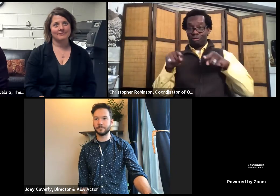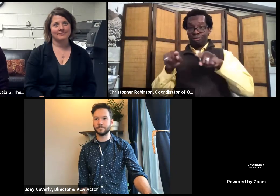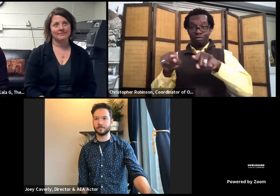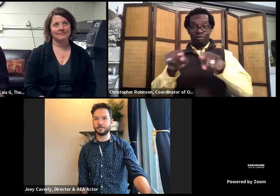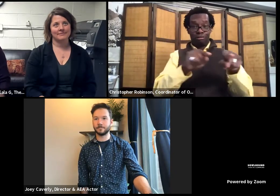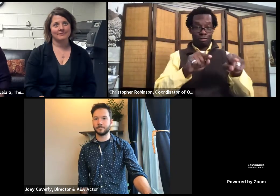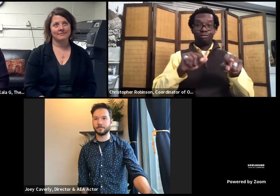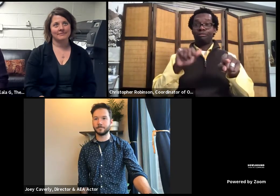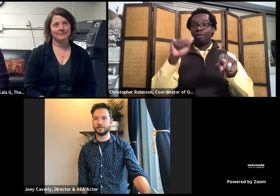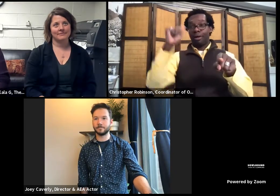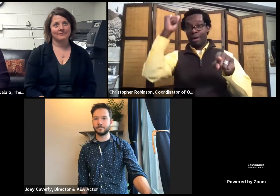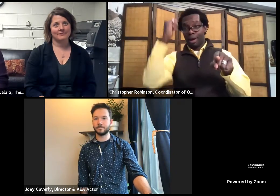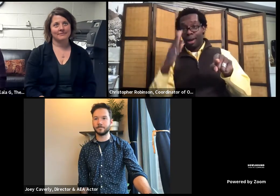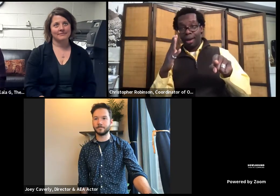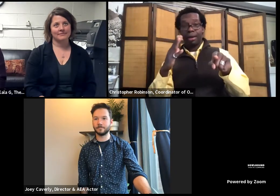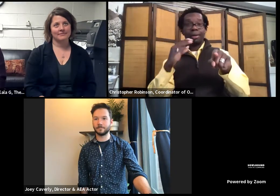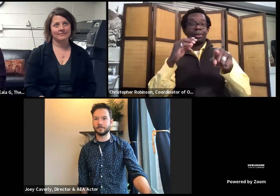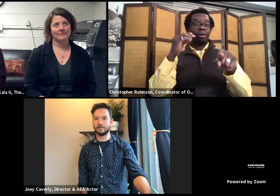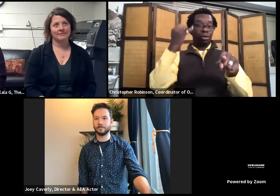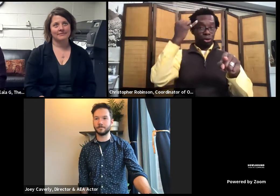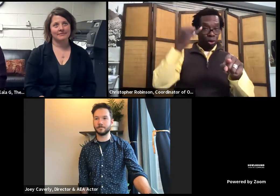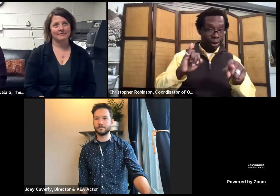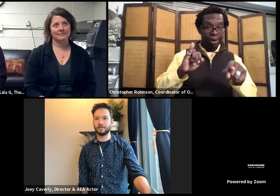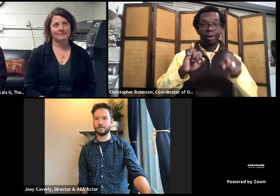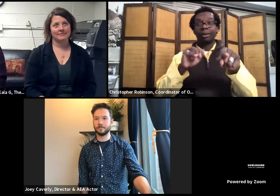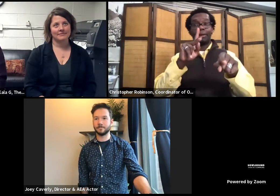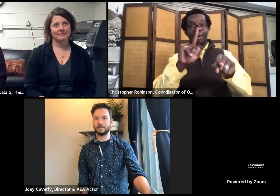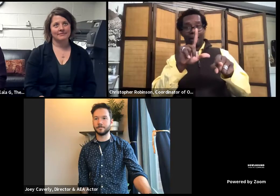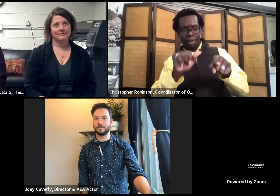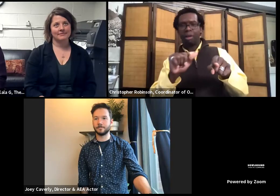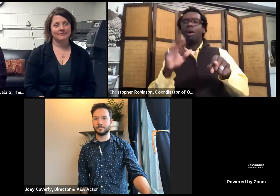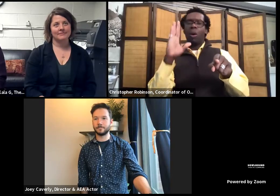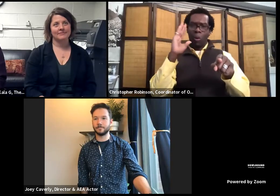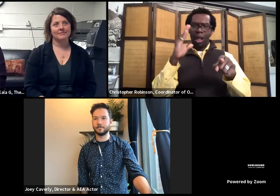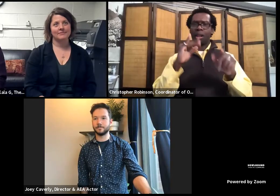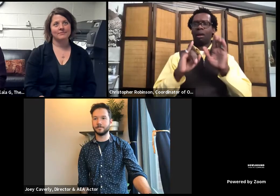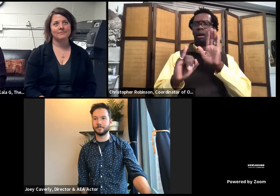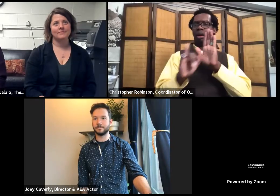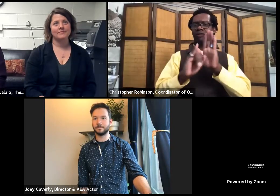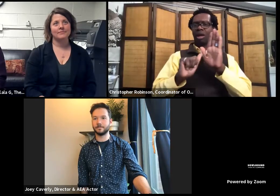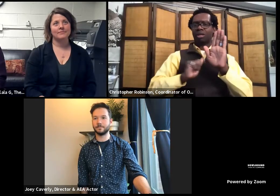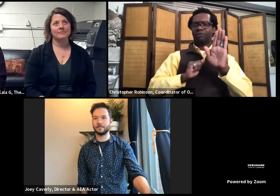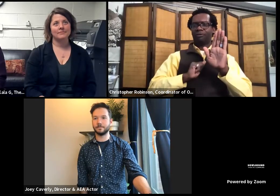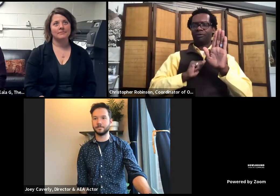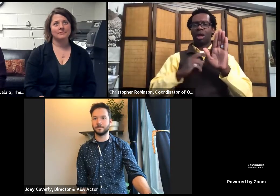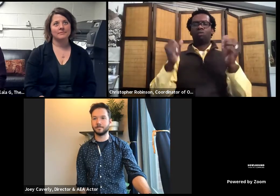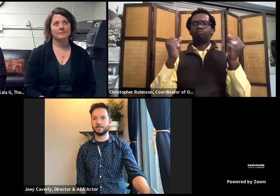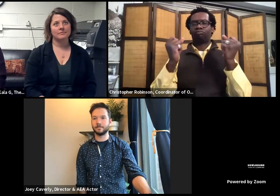Each person who's signing on screen here, Joey, Annie, Kala,